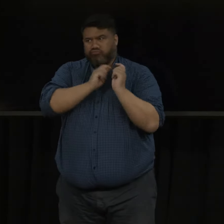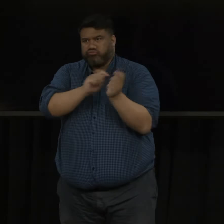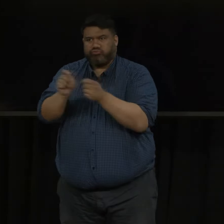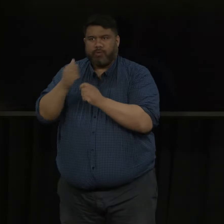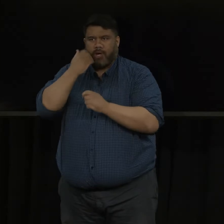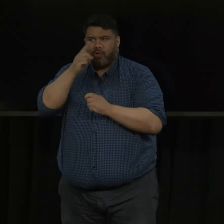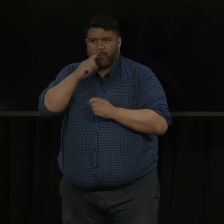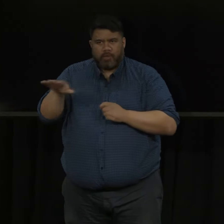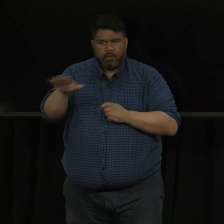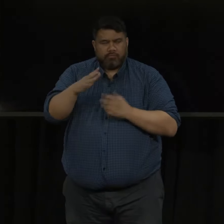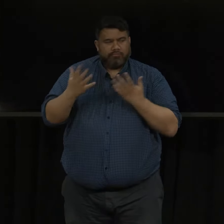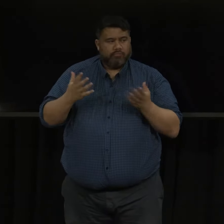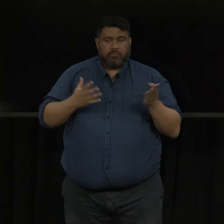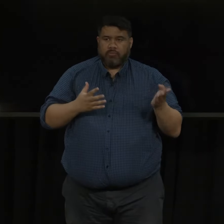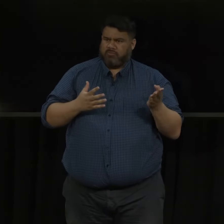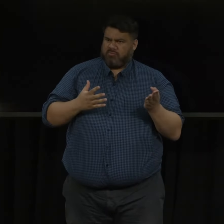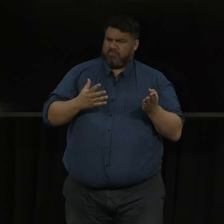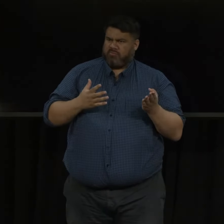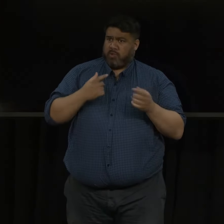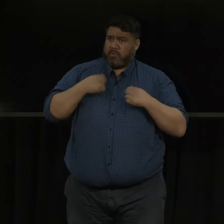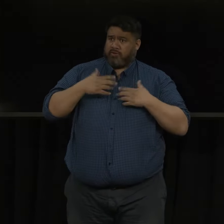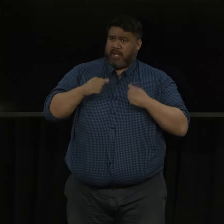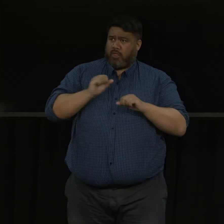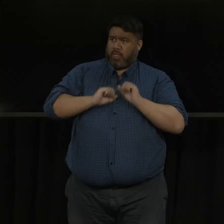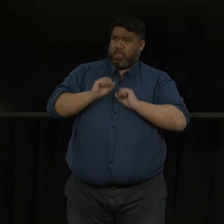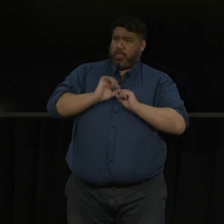that we should be doing given